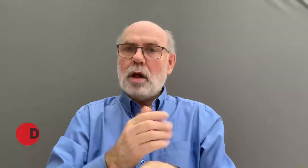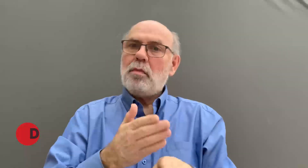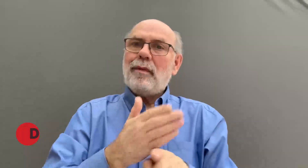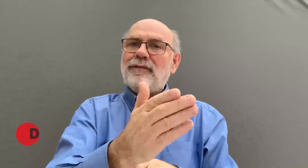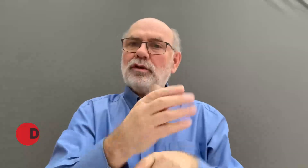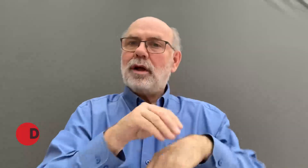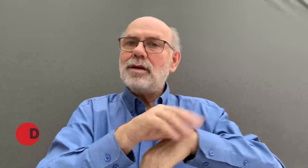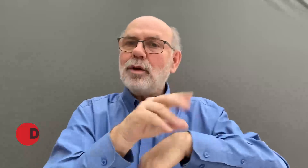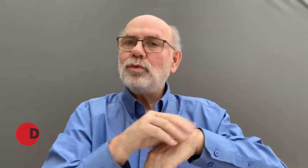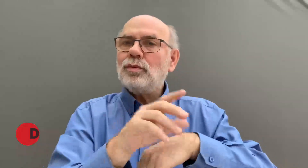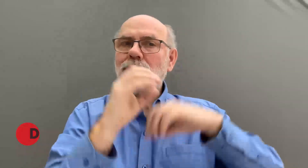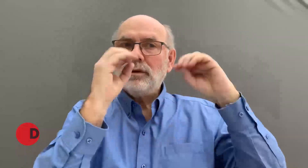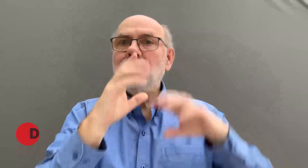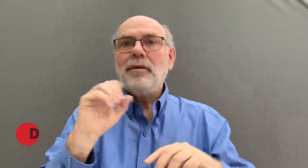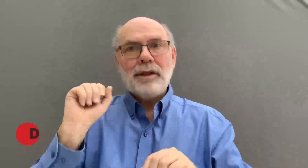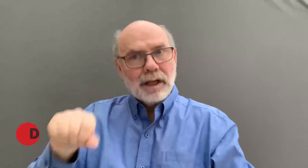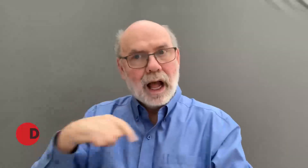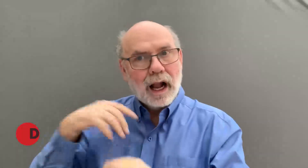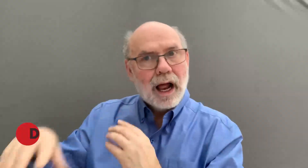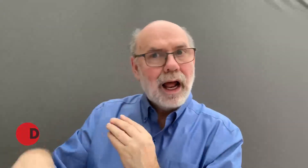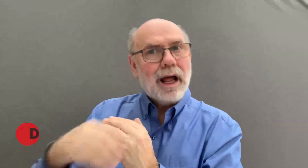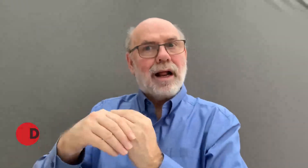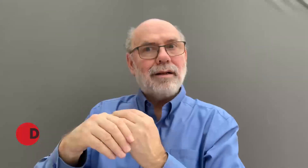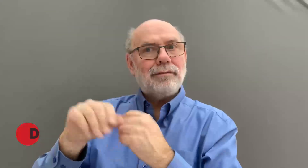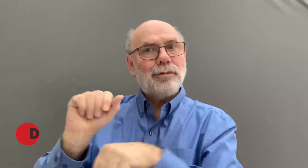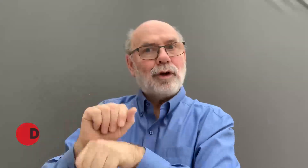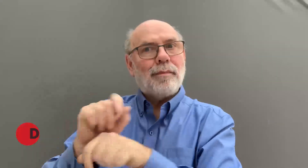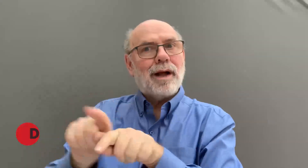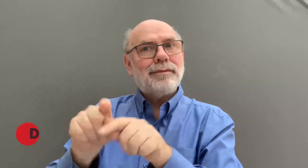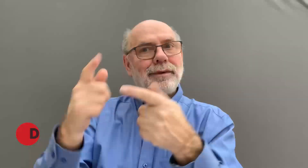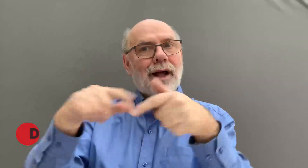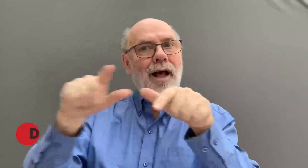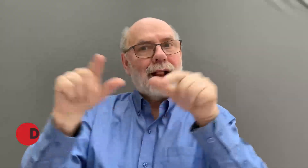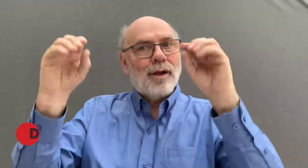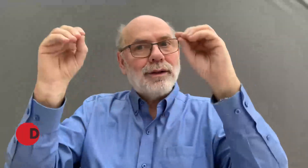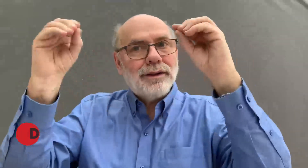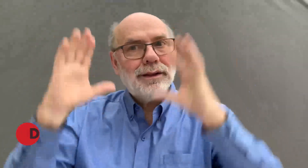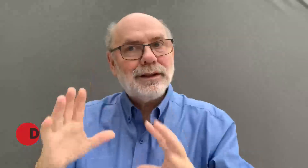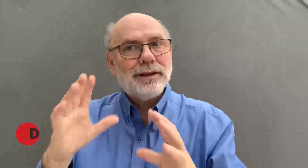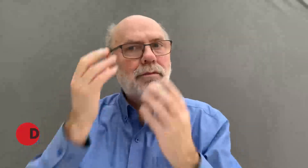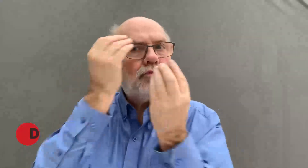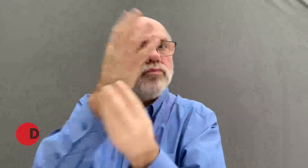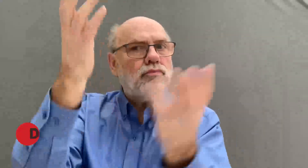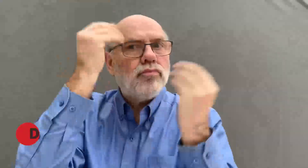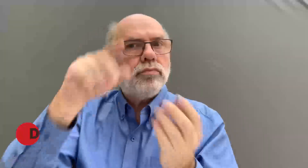as a profession... counselors could add jobs as sign language teachers.